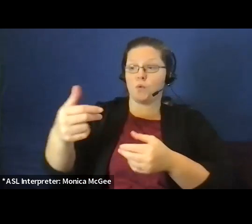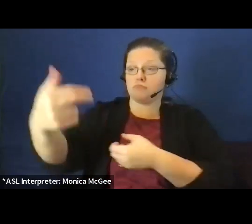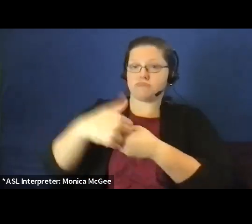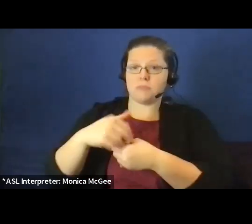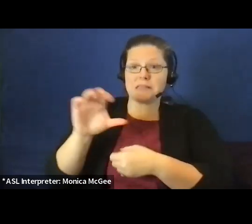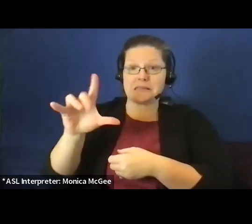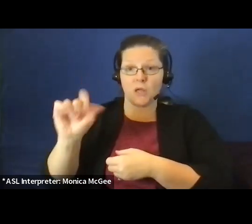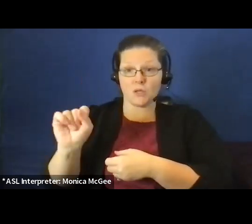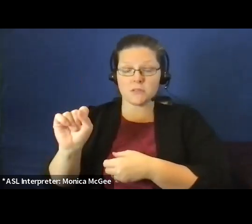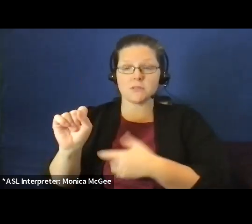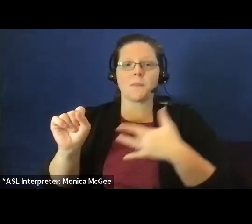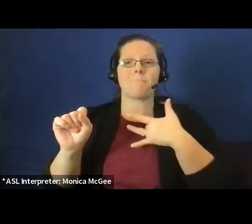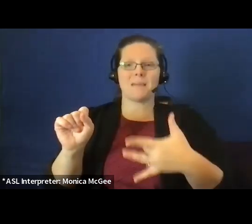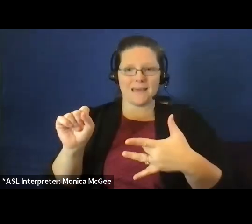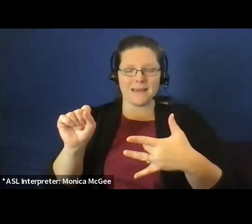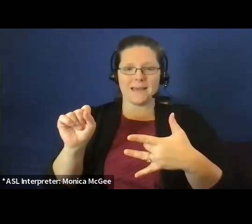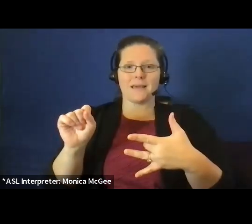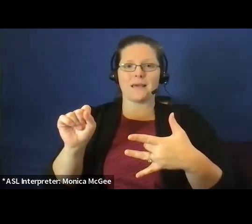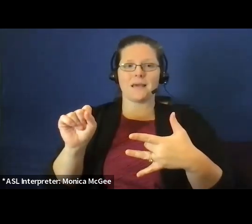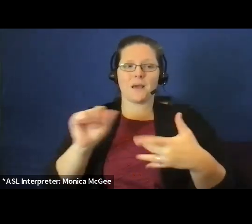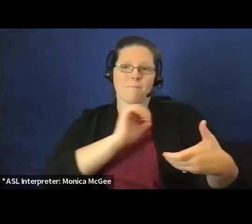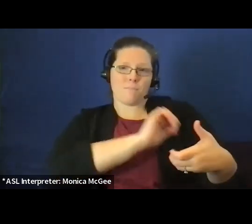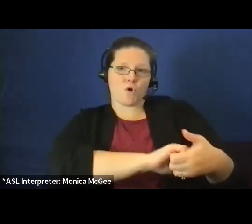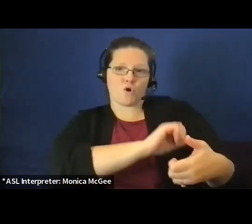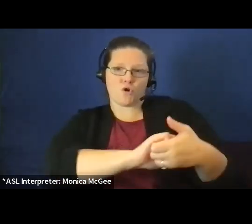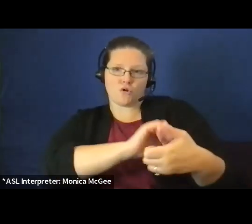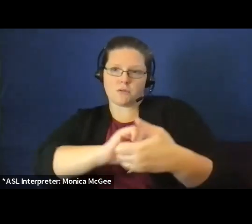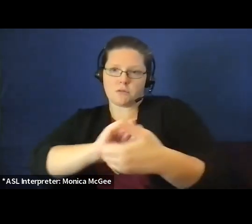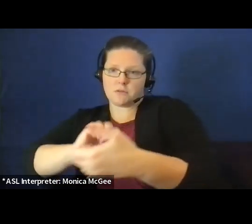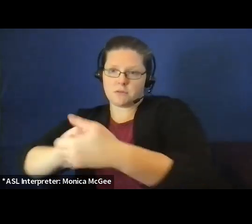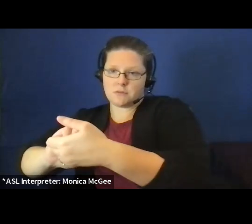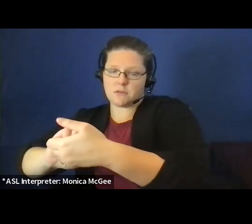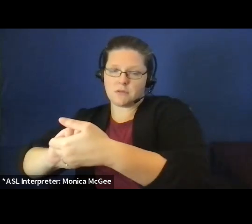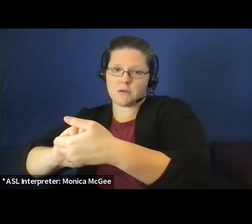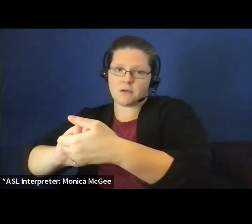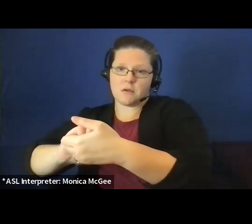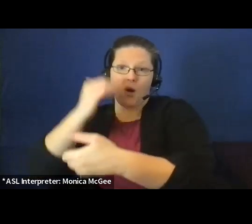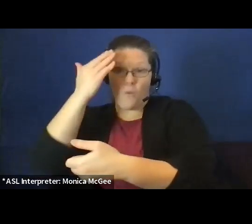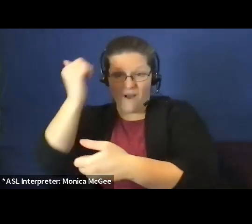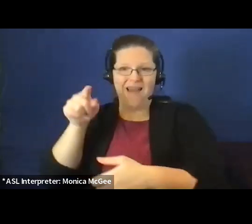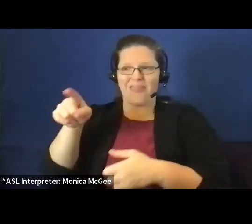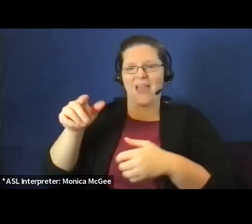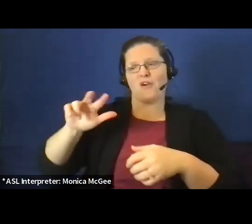we do after the storm? Three things. This is where, when you have a